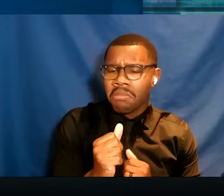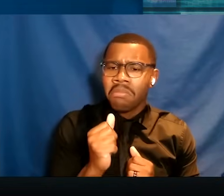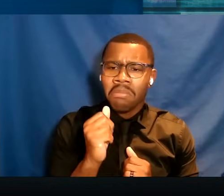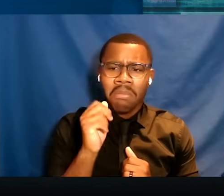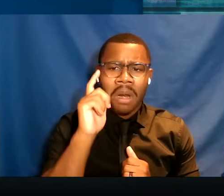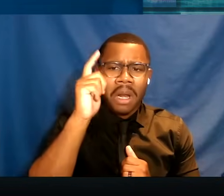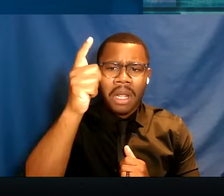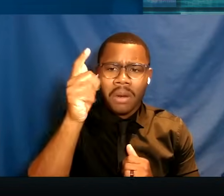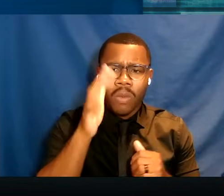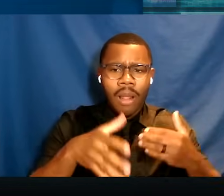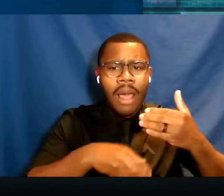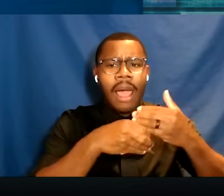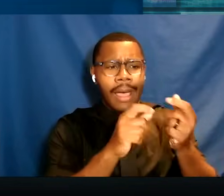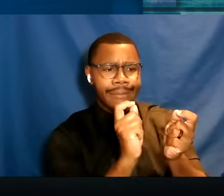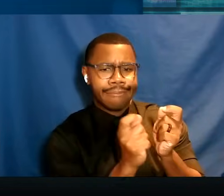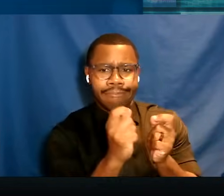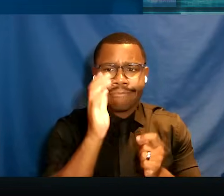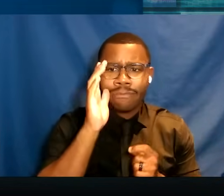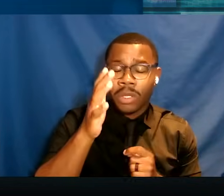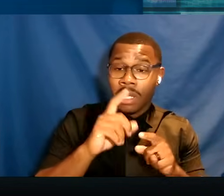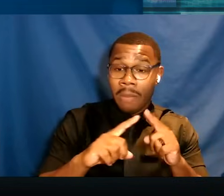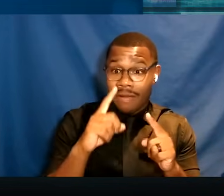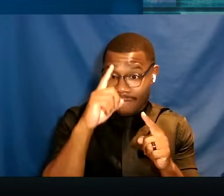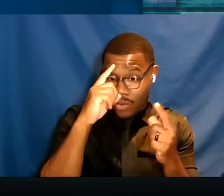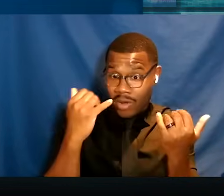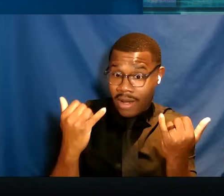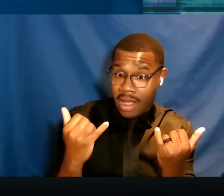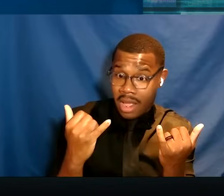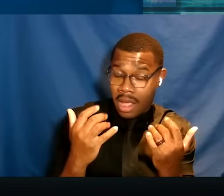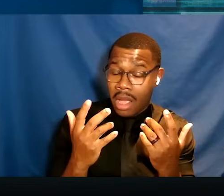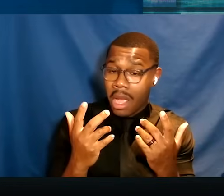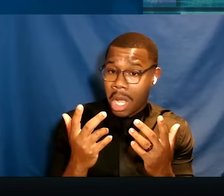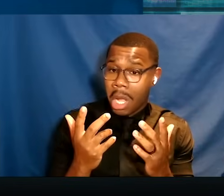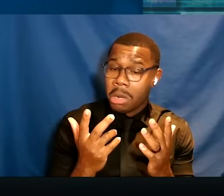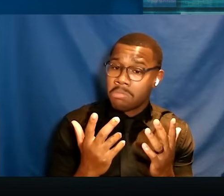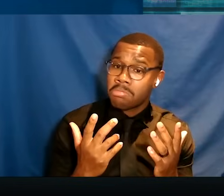what the legitimate basis for the greatest concern that our members should have, it is of course digital replication